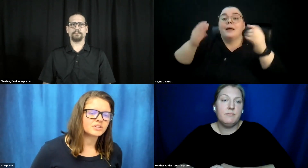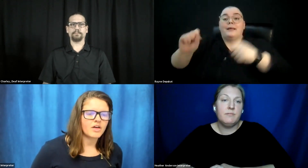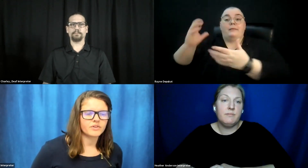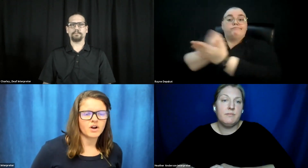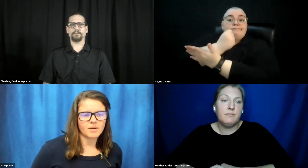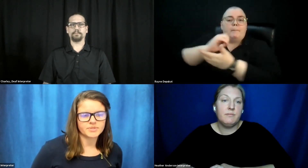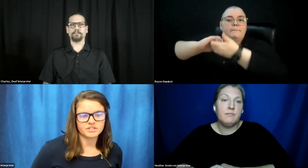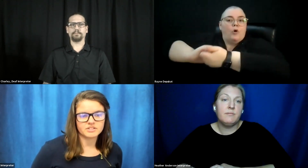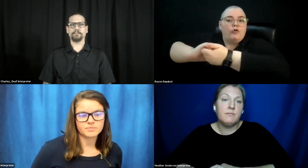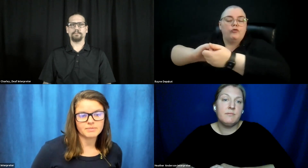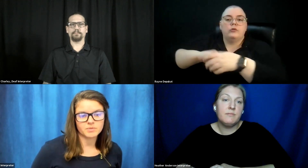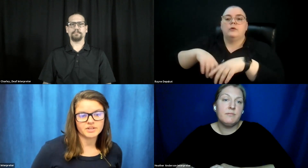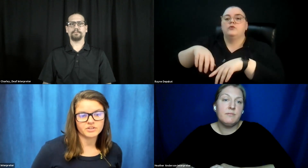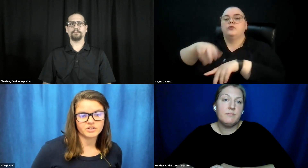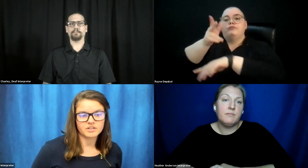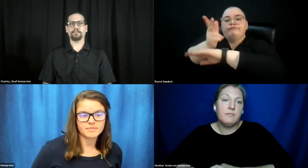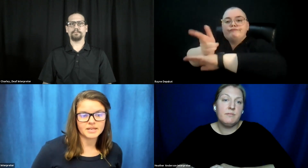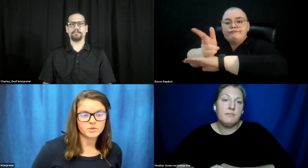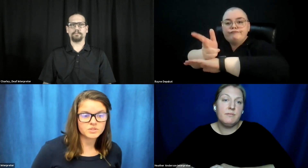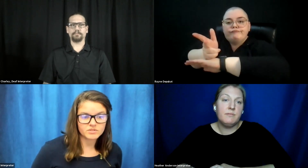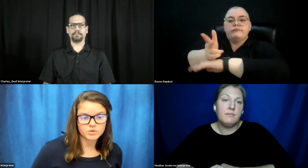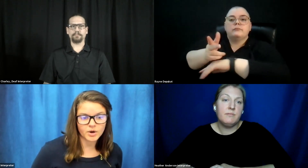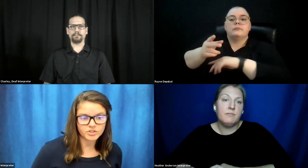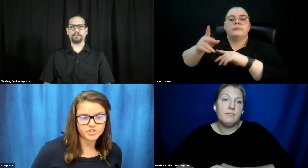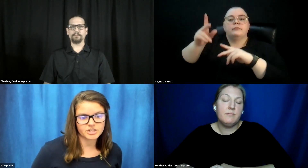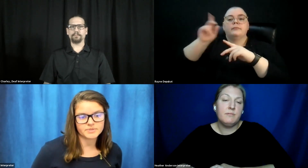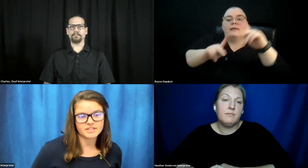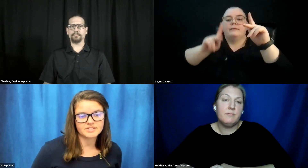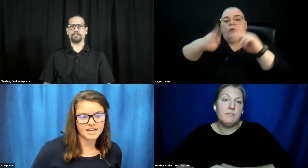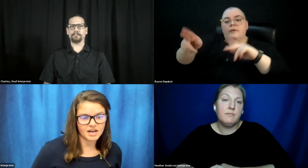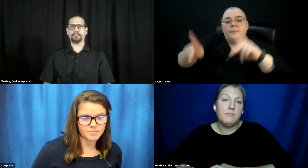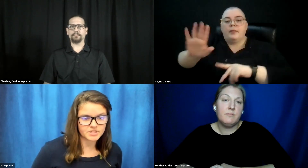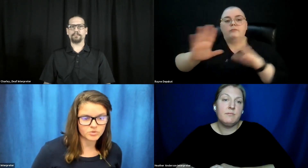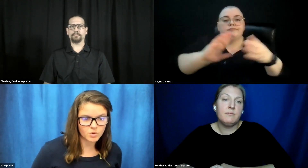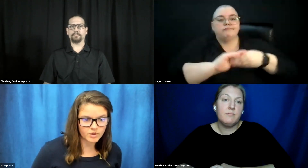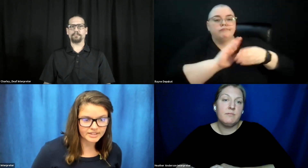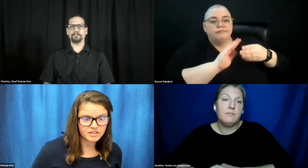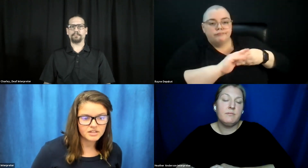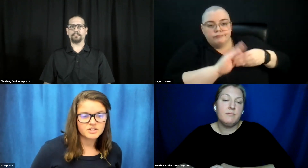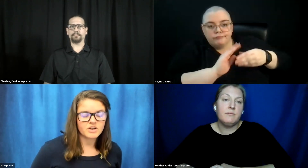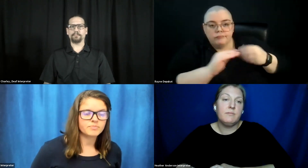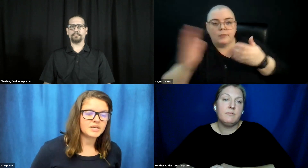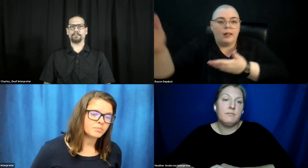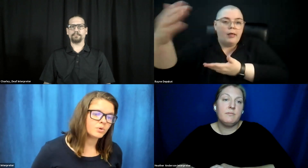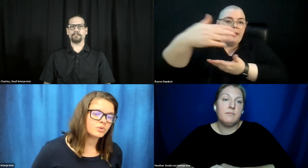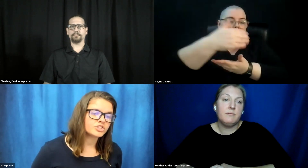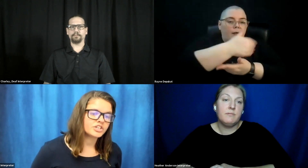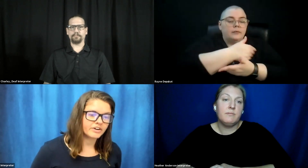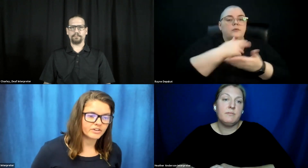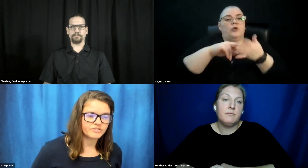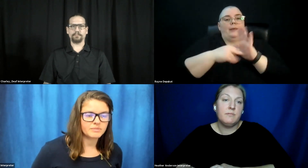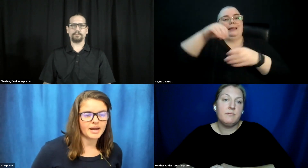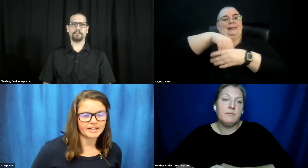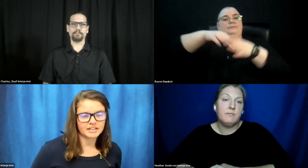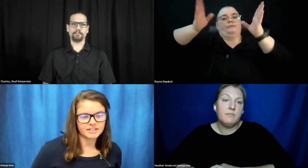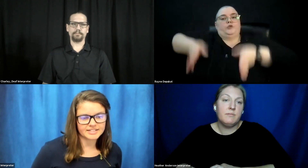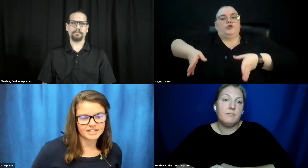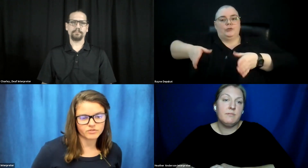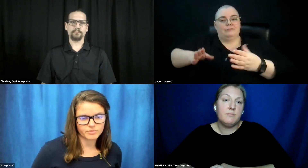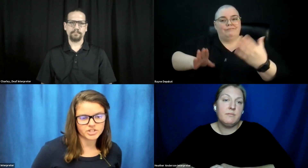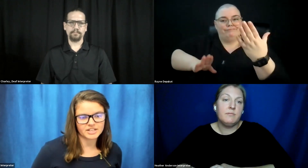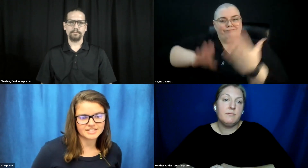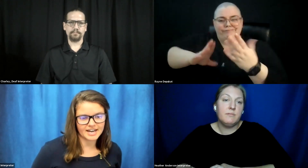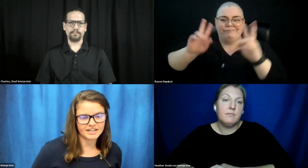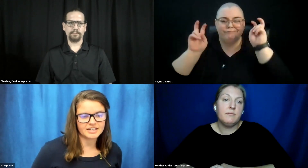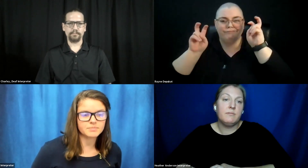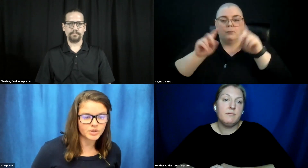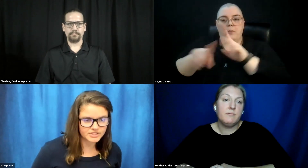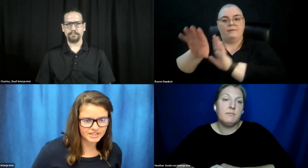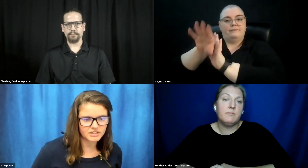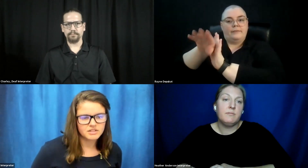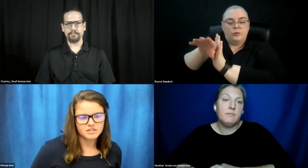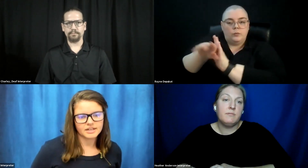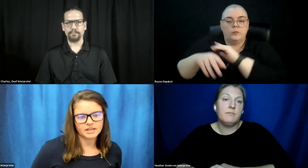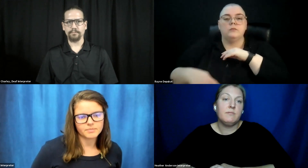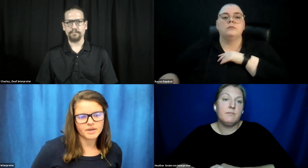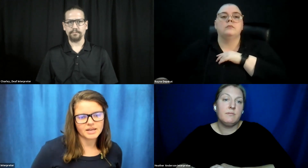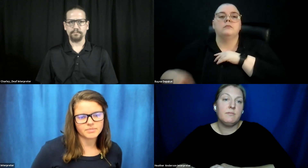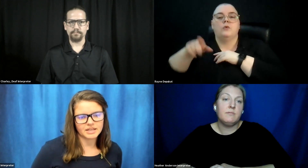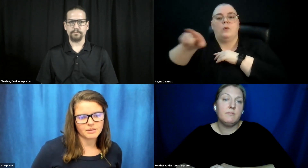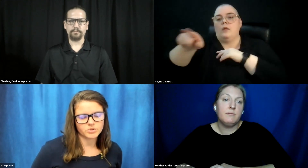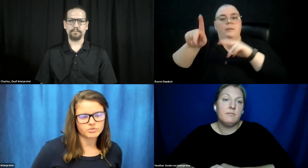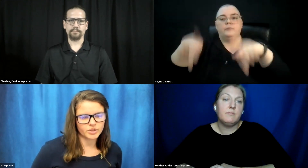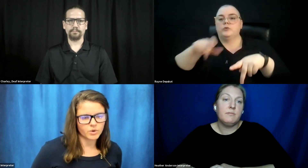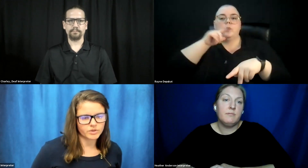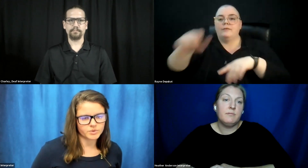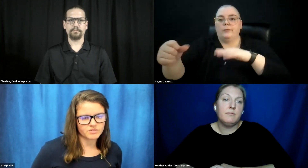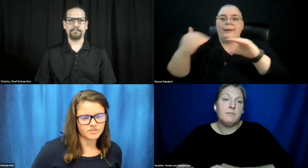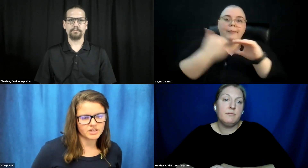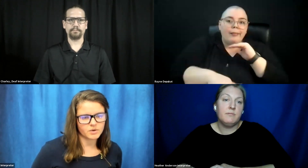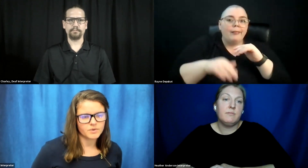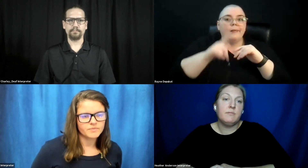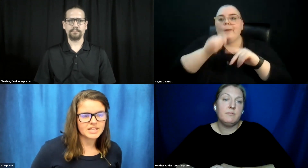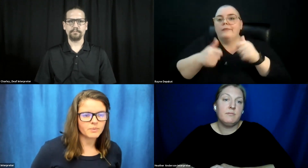Several other options, maybe we could make use of those partnerships and set up some recording of people sharing their feedback and collecting information and data in person, and being able to record those on video.